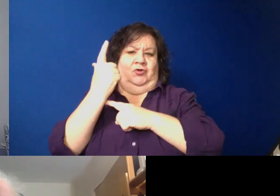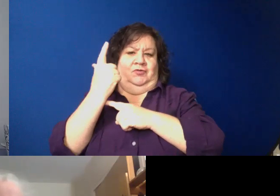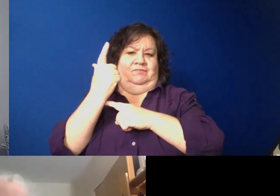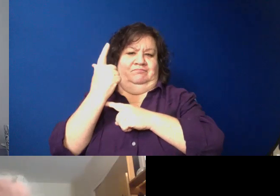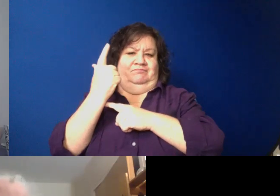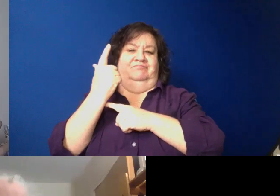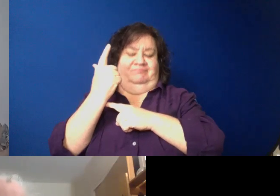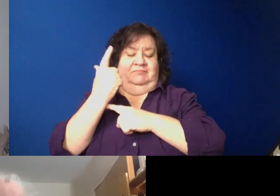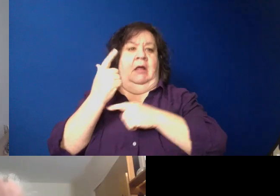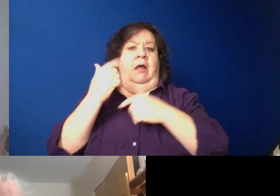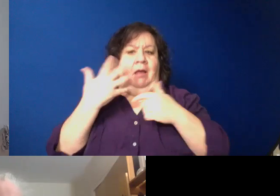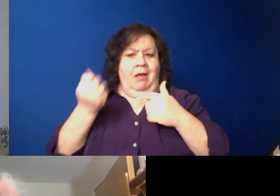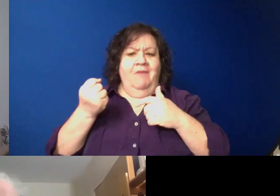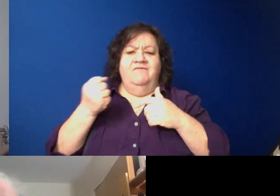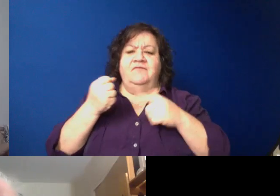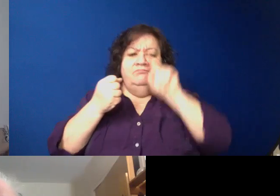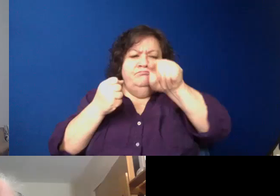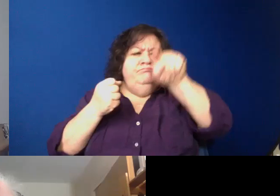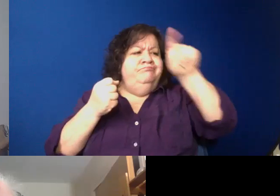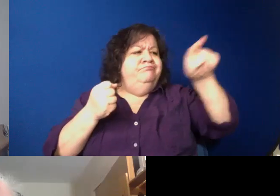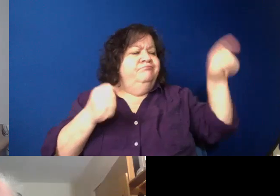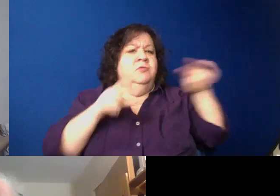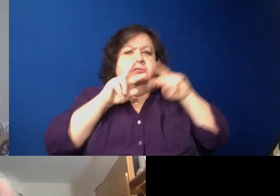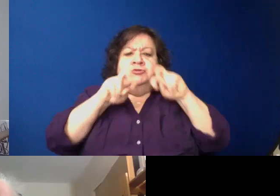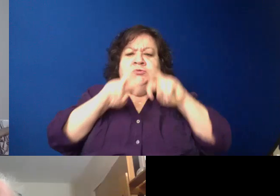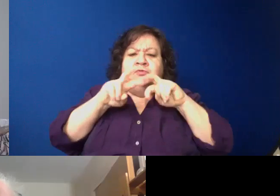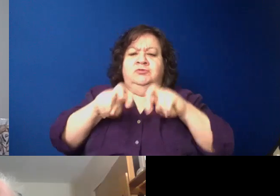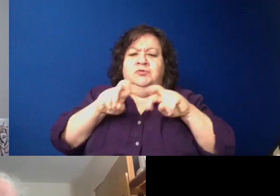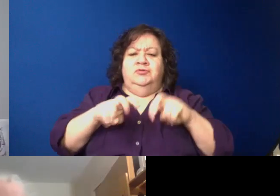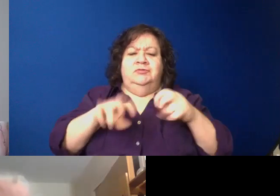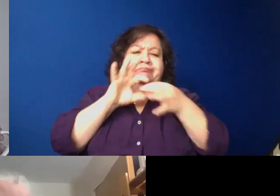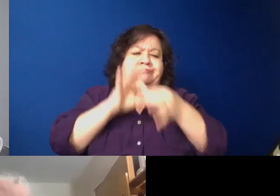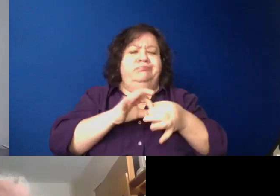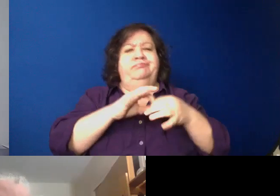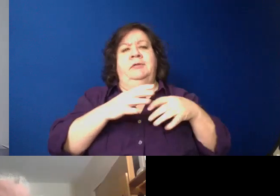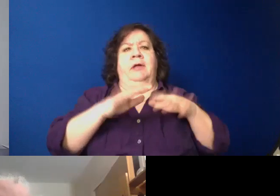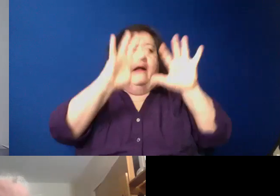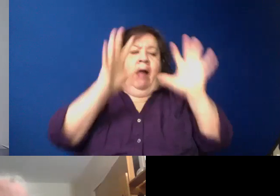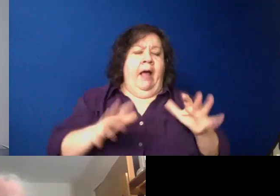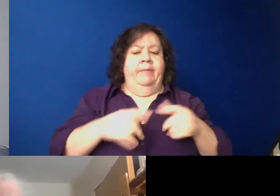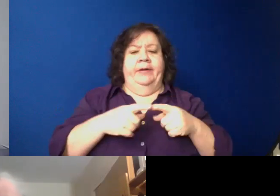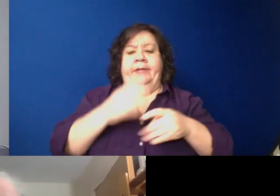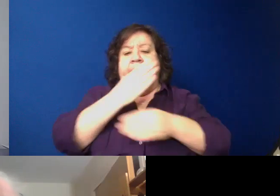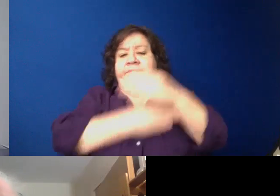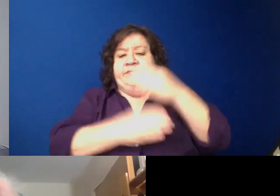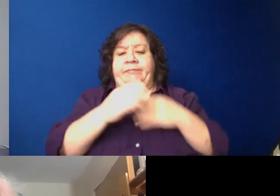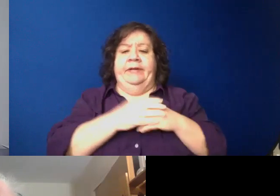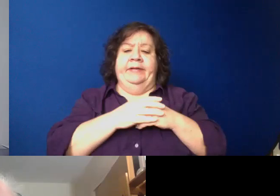being impacted by climate was something we were eager to um to tease out so within that research